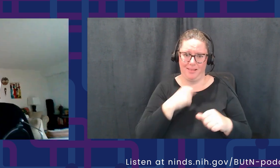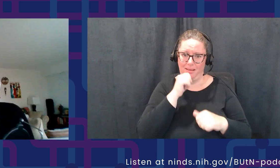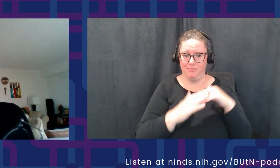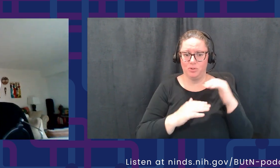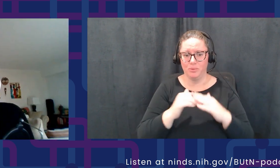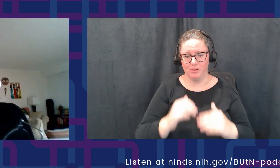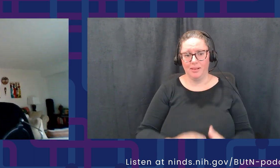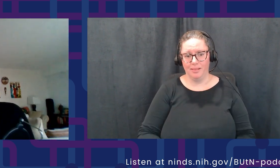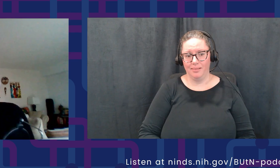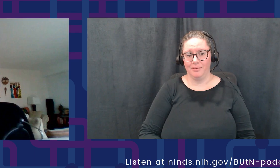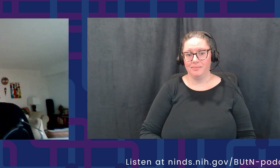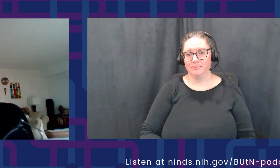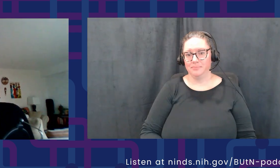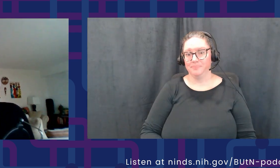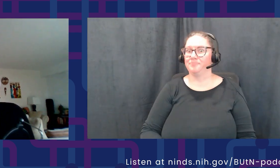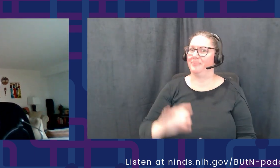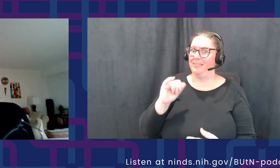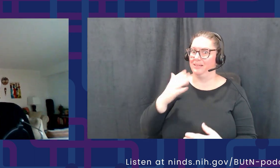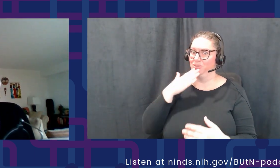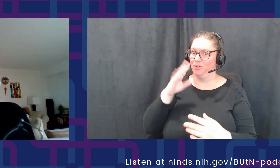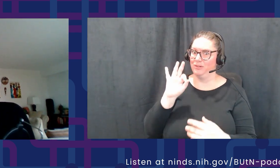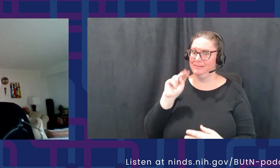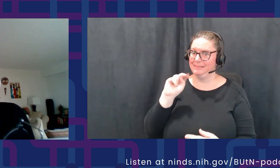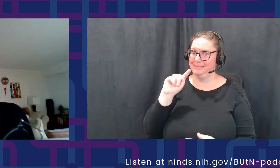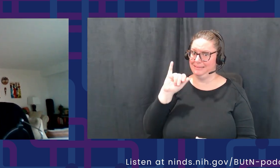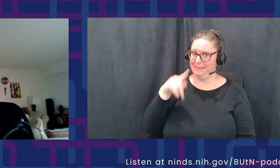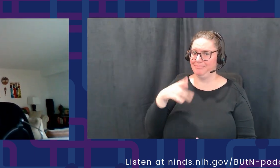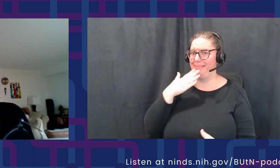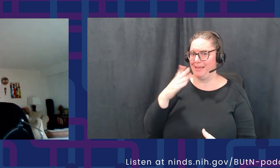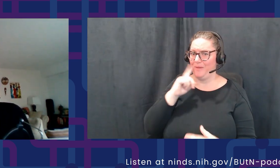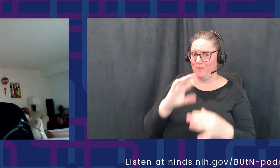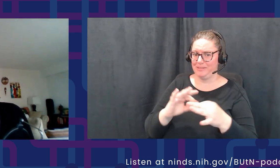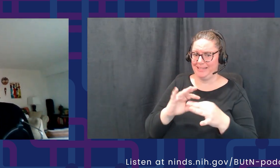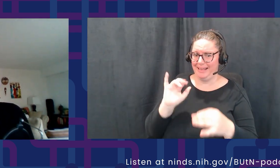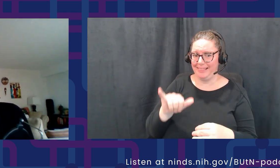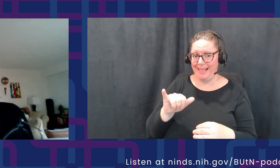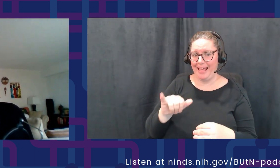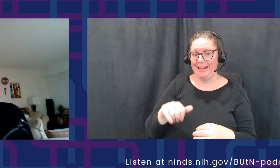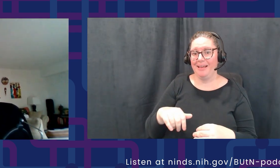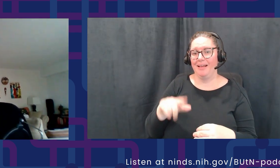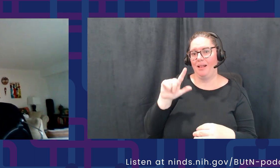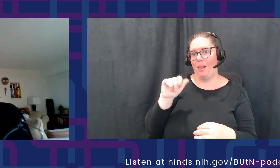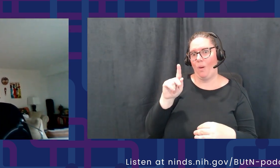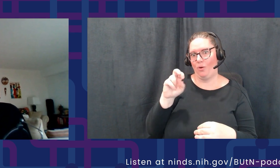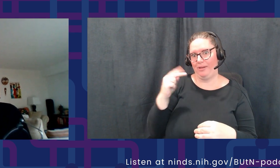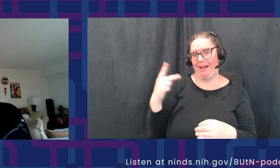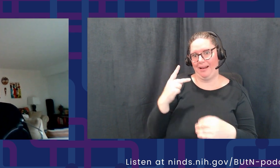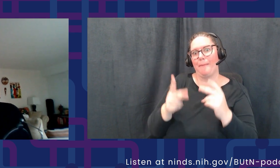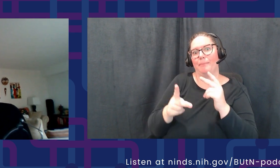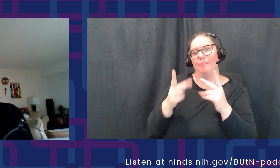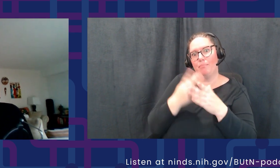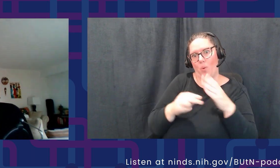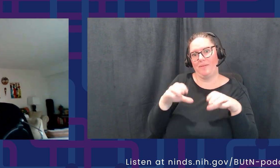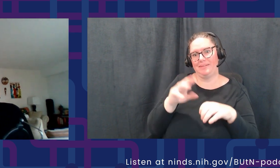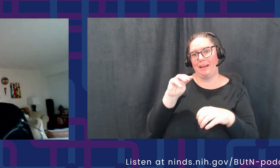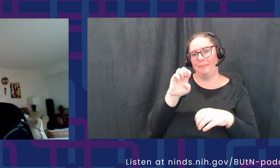Marguerite Matthews: That is a great, great tip, Huda. Thank you for saying that. Lauren and I have both done media training and that's sort of what we've gotten to.